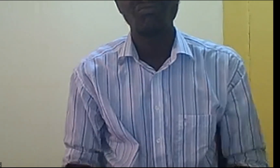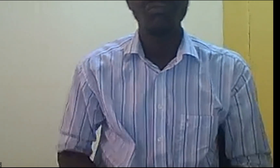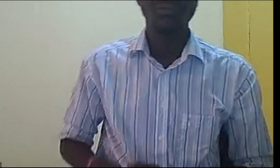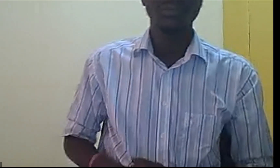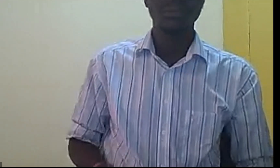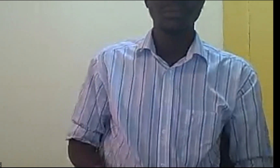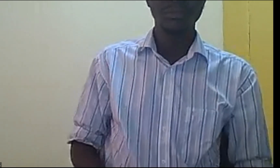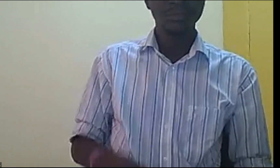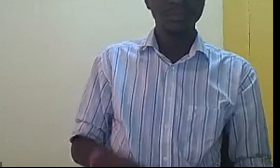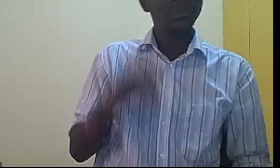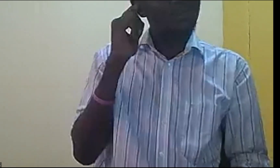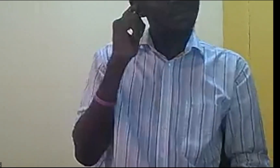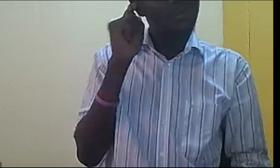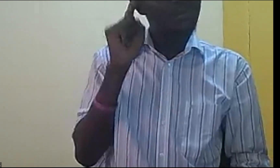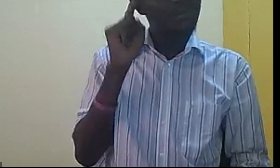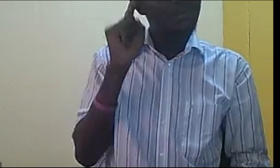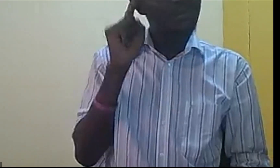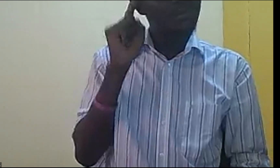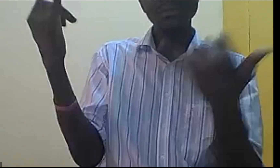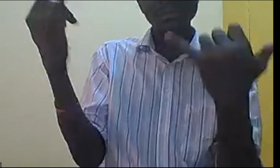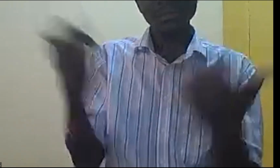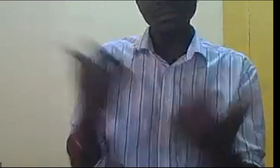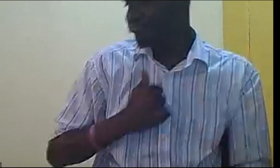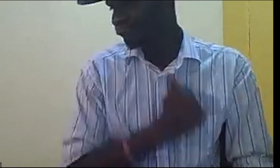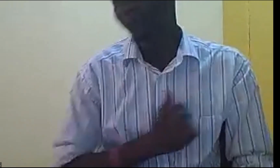I am extremely honored to join you on this call to share some of the important lessons of accessibility, inclusion, and participation.